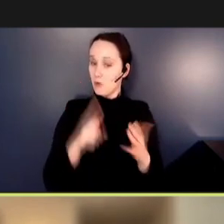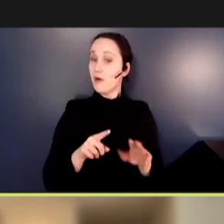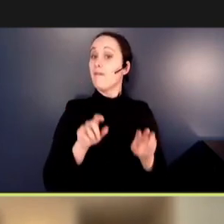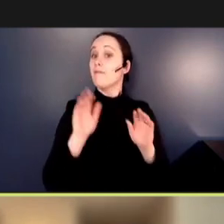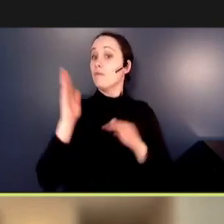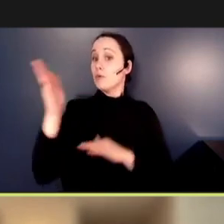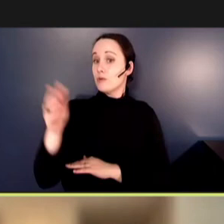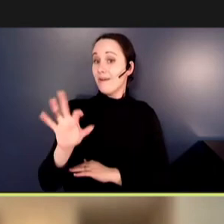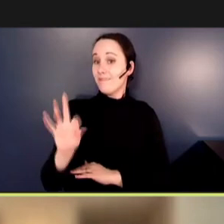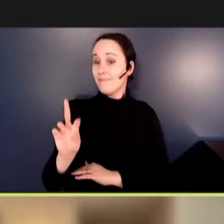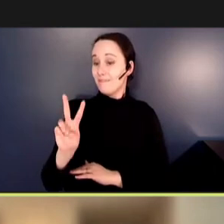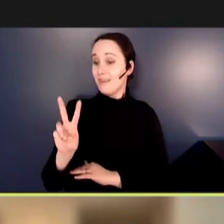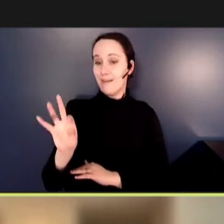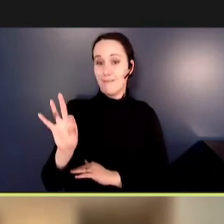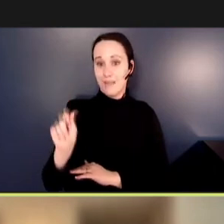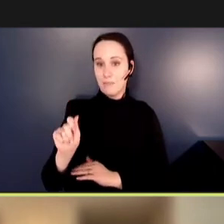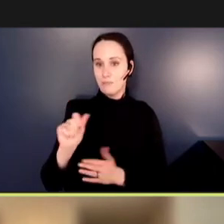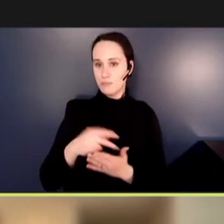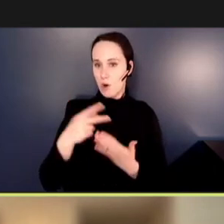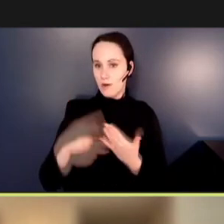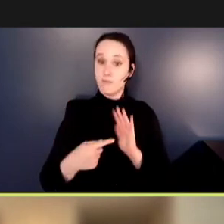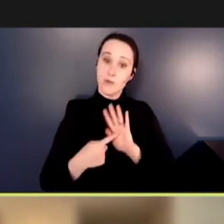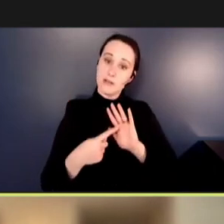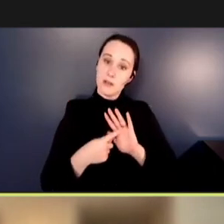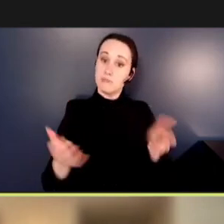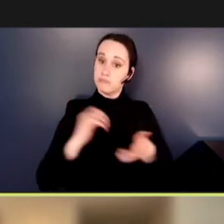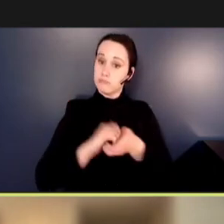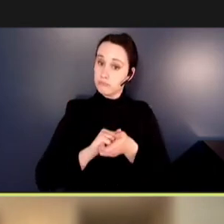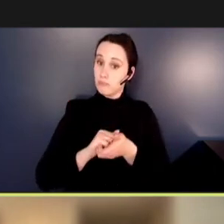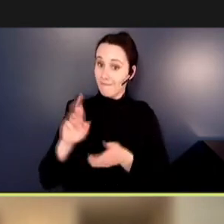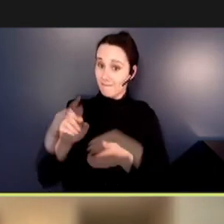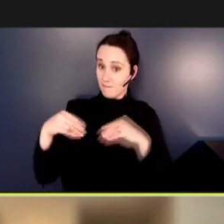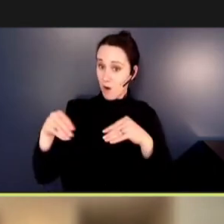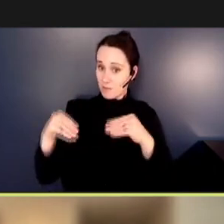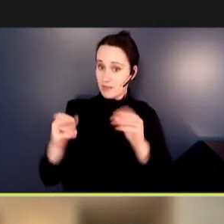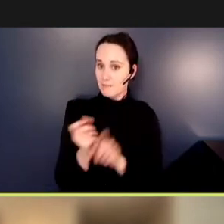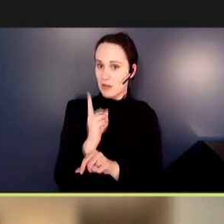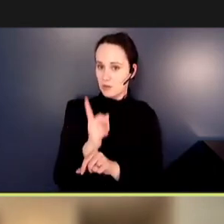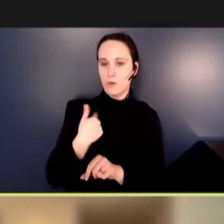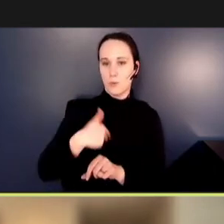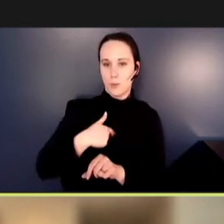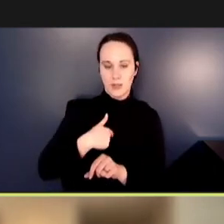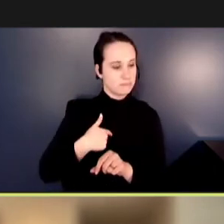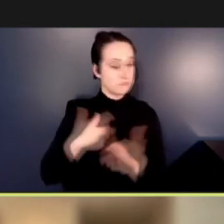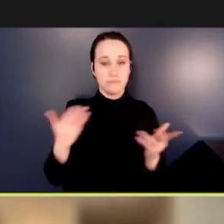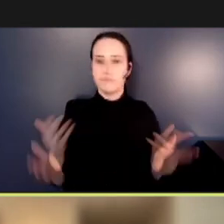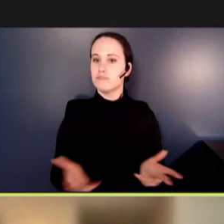as working with pharmacies. That would be really impactful for making sure we boost -- we access